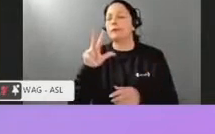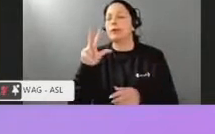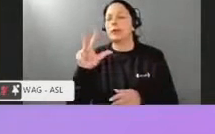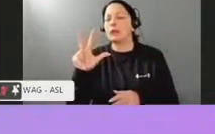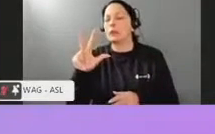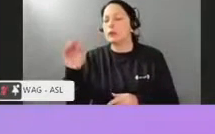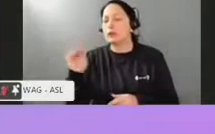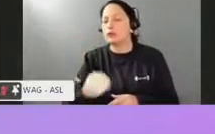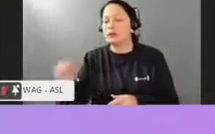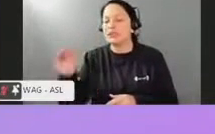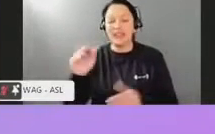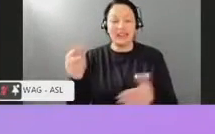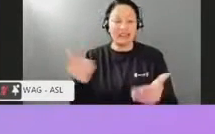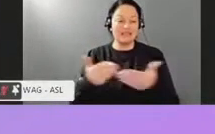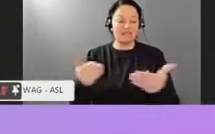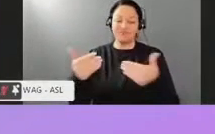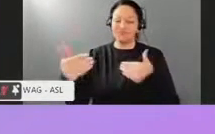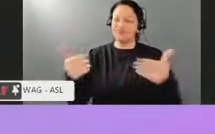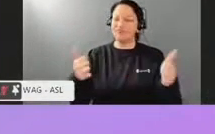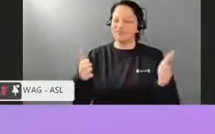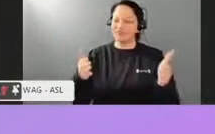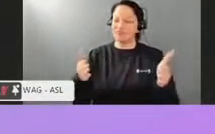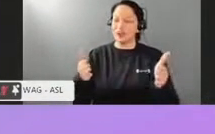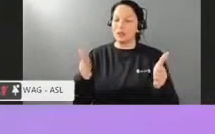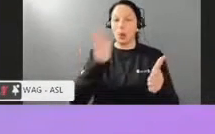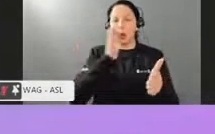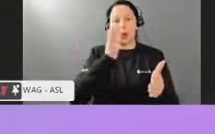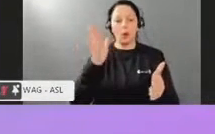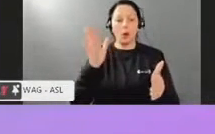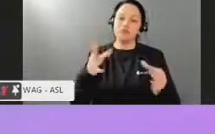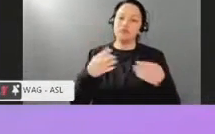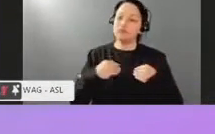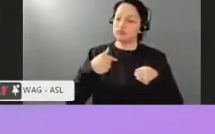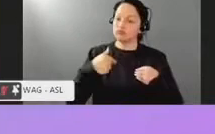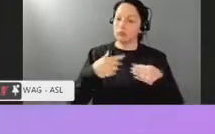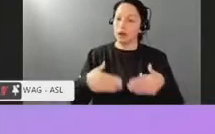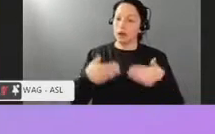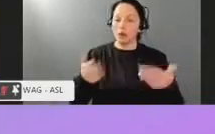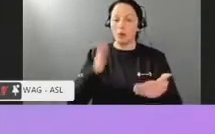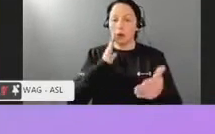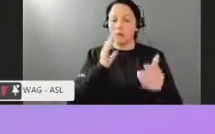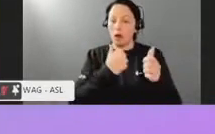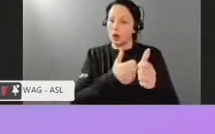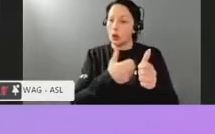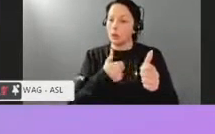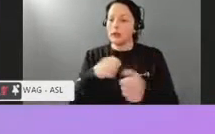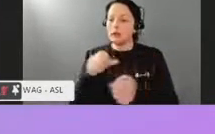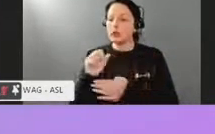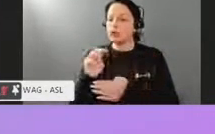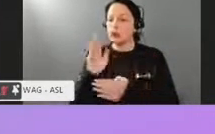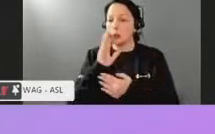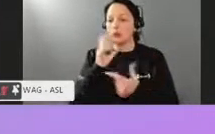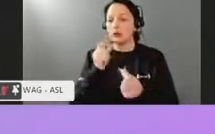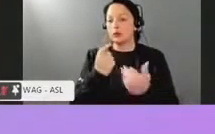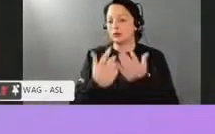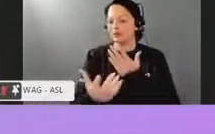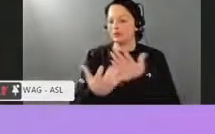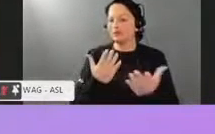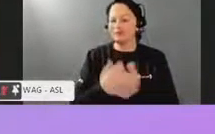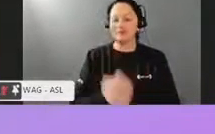clients. Let's say I'm being conservative, let's say 3%. 3% of the people who are in the room will take me on my